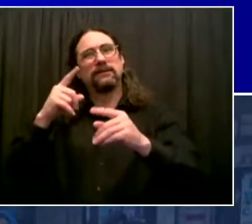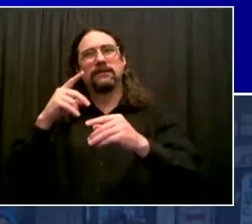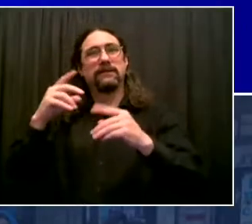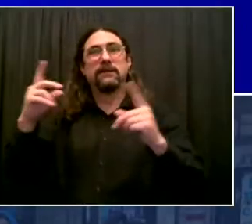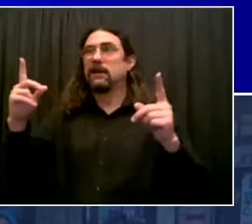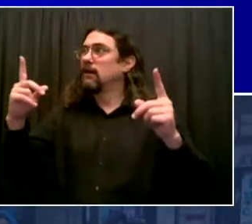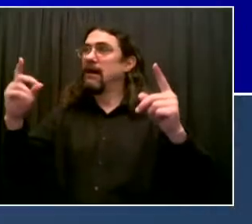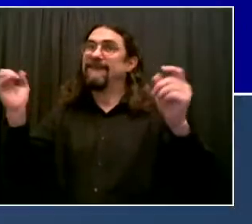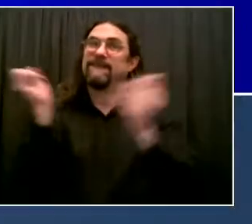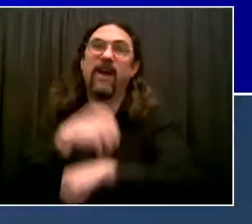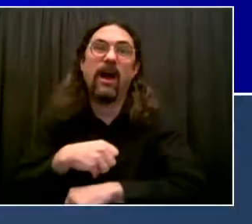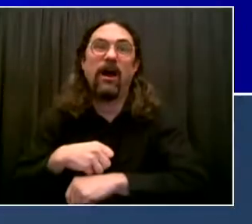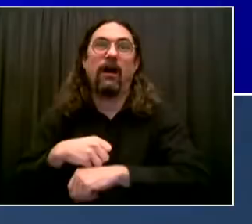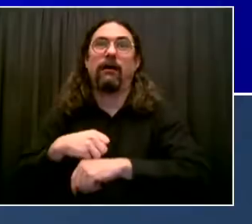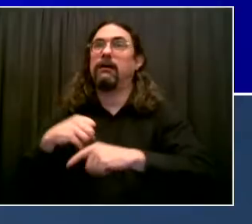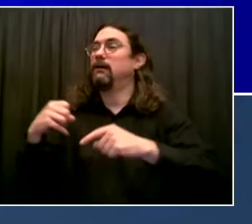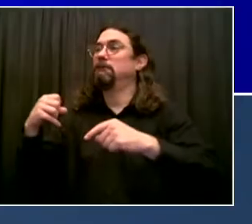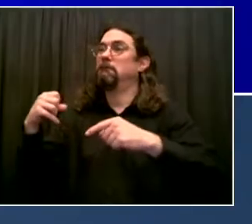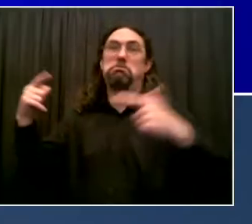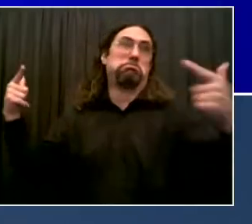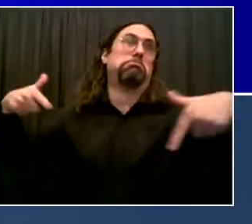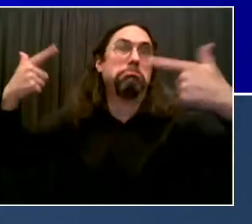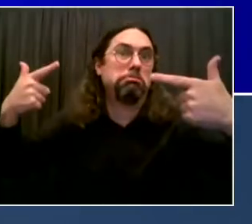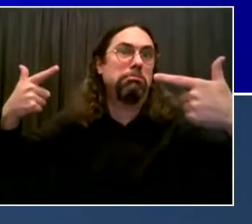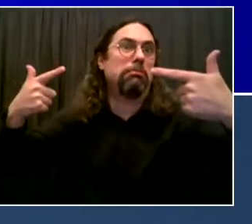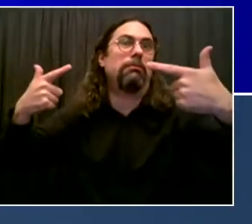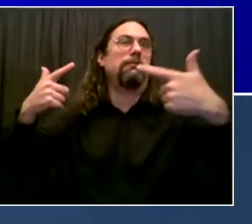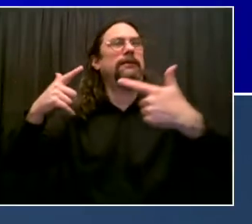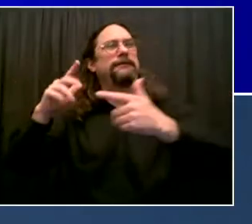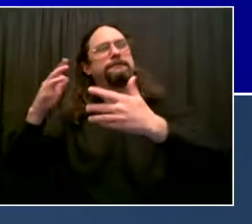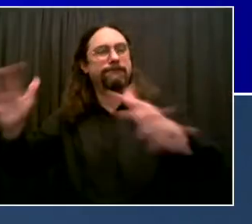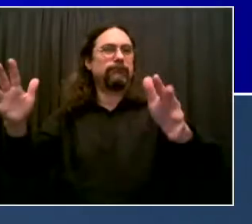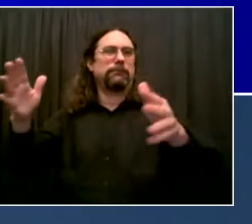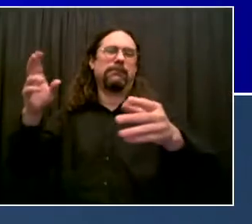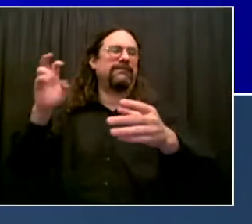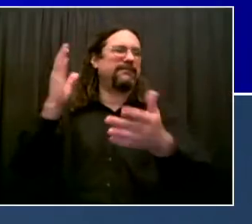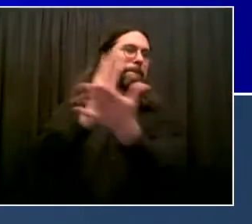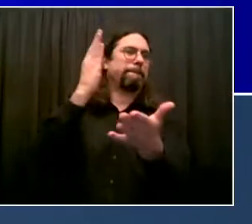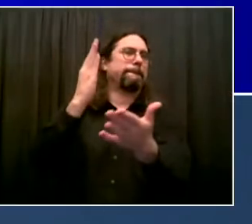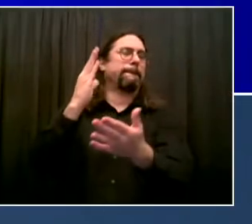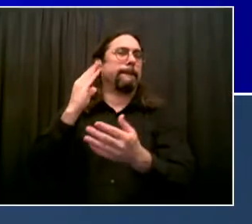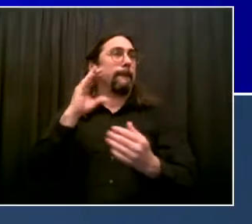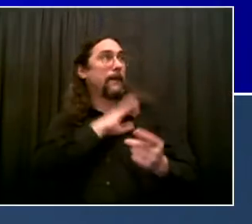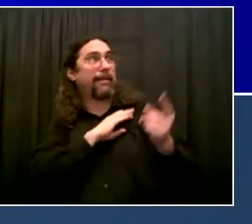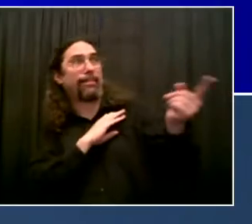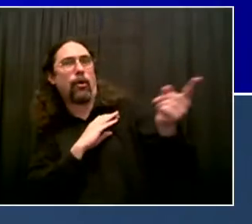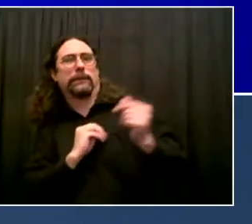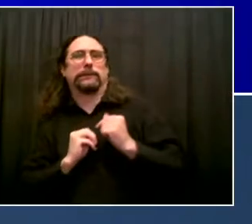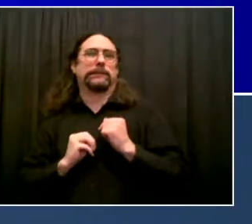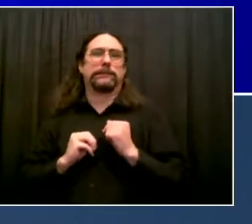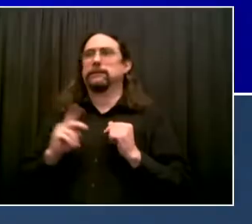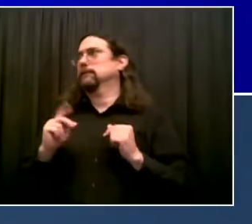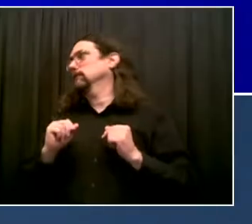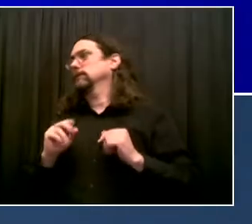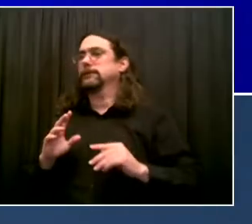PROVEN EFFORT TO STOP VIOLENCE BEFORE IT HAPPENS.